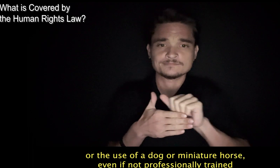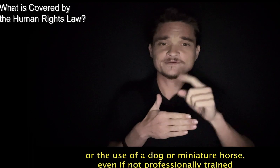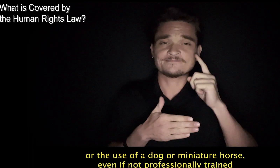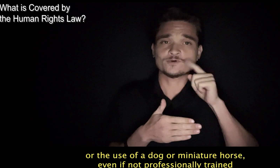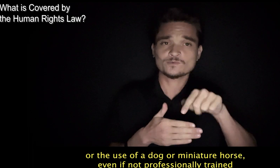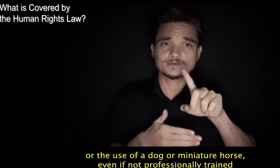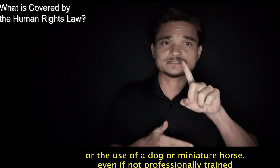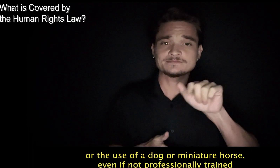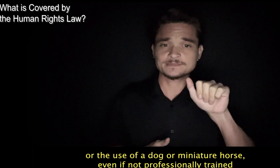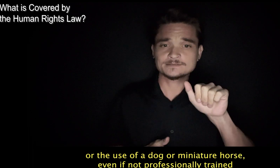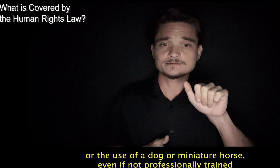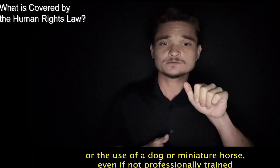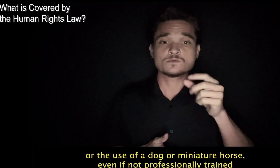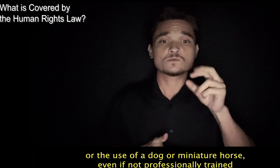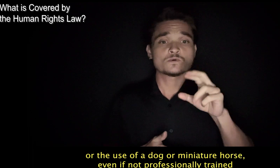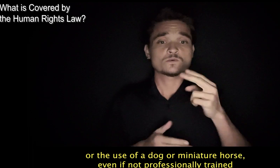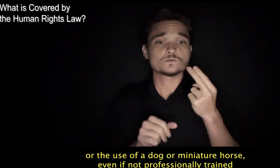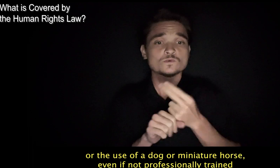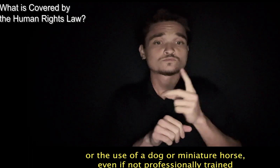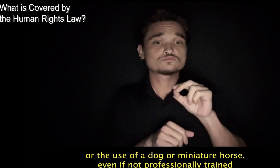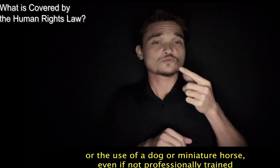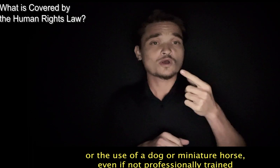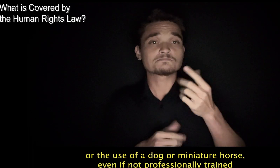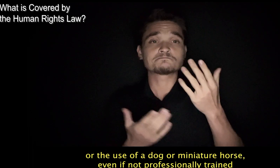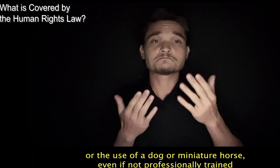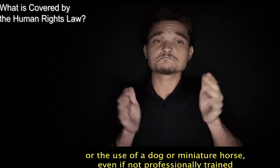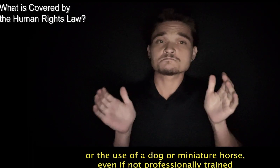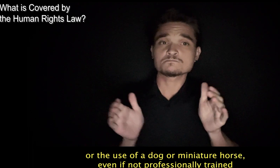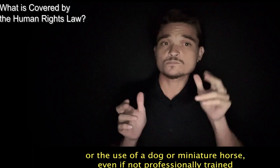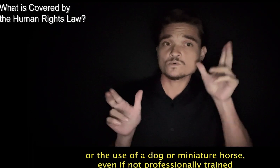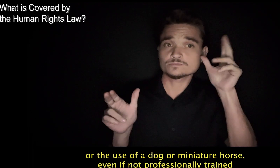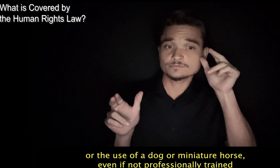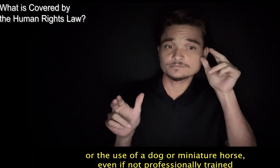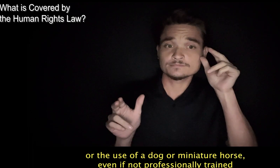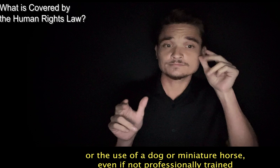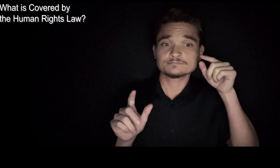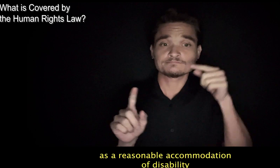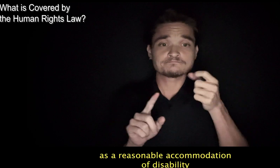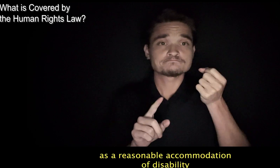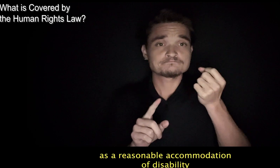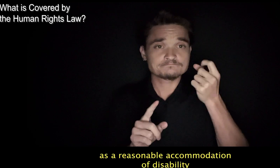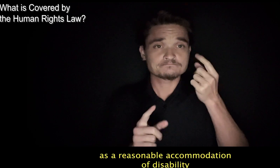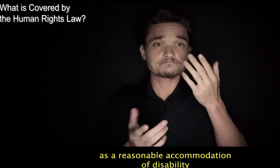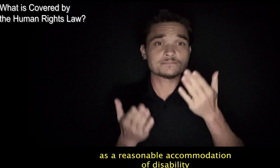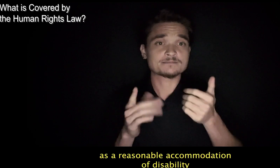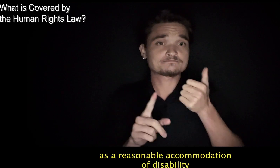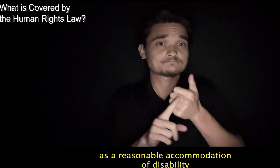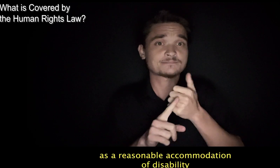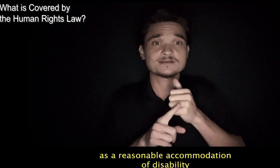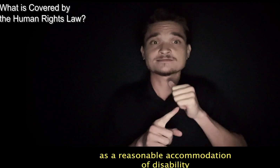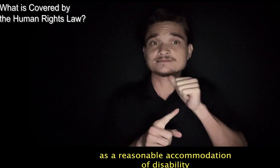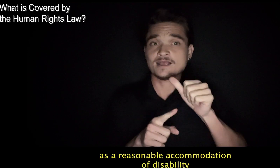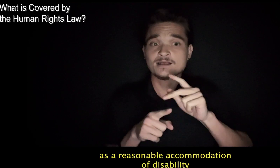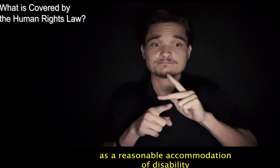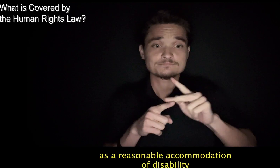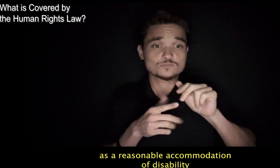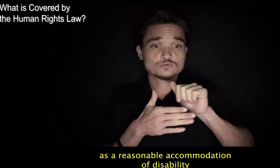or the use of a dog or miniature horse, even if not professionally trained as a reasonable accommodation of disability